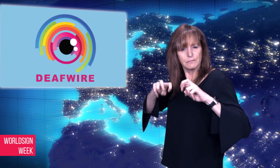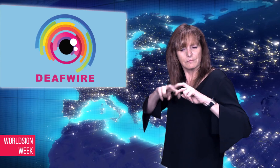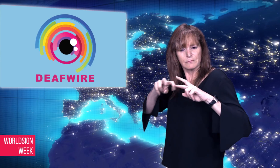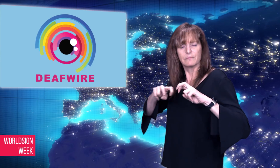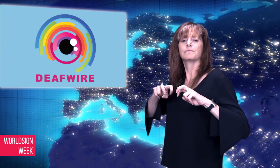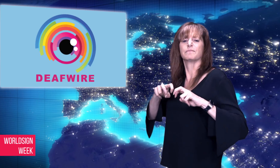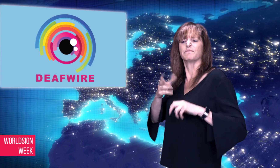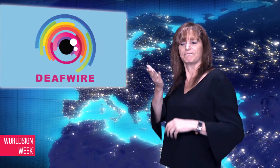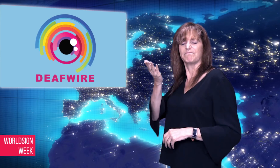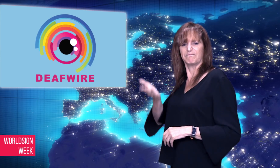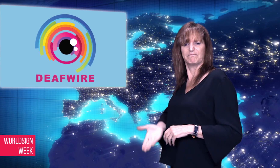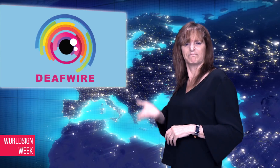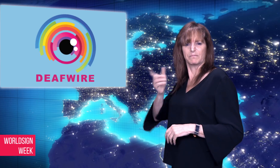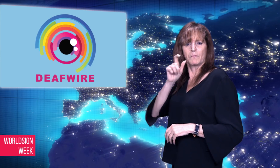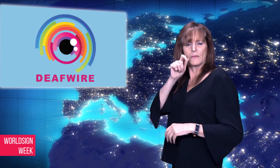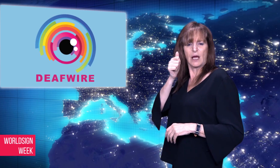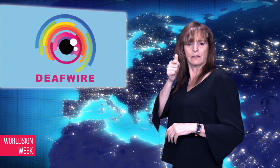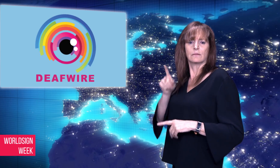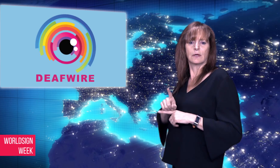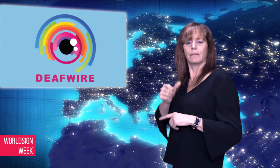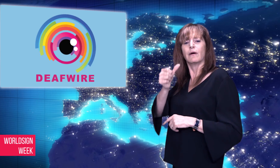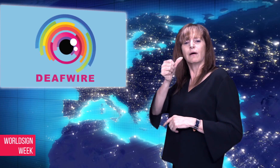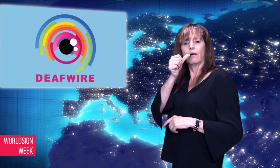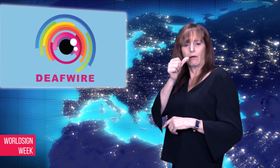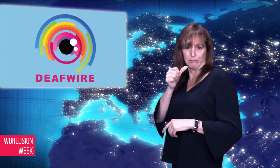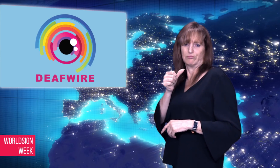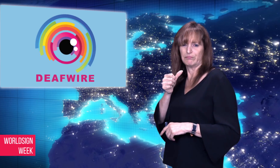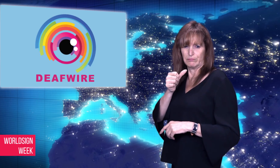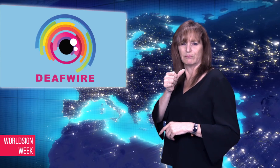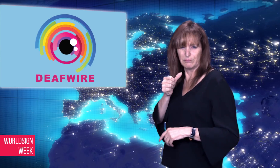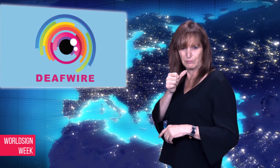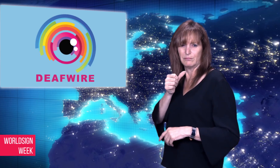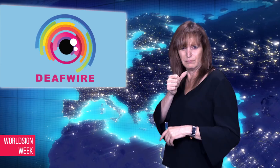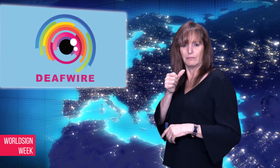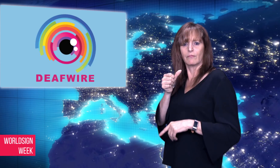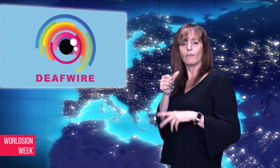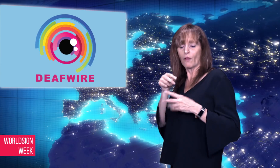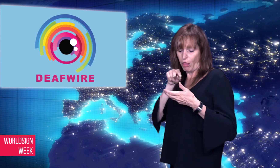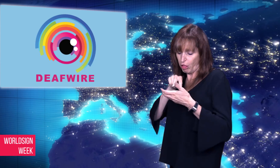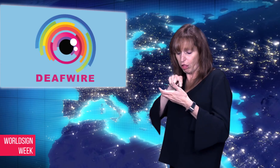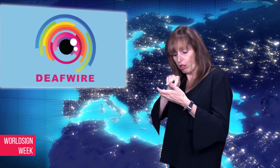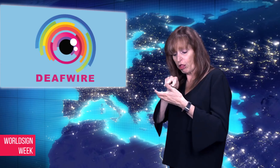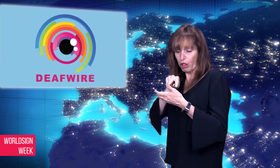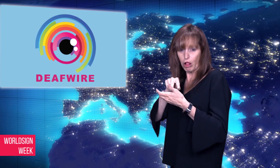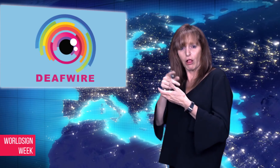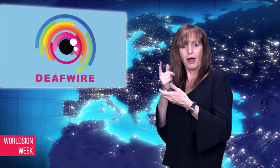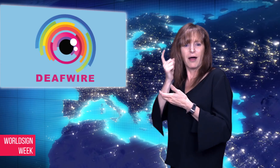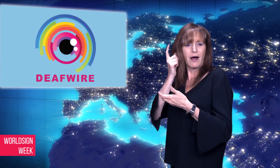without being aware of siren or blue